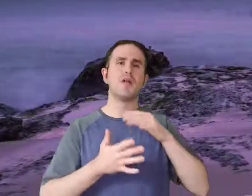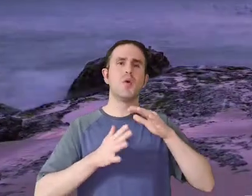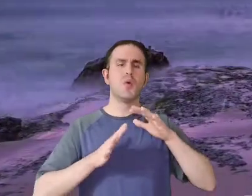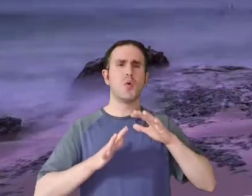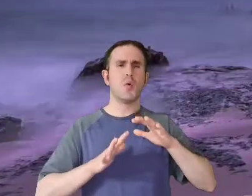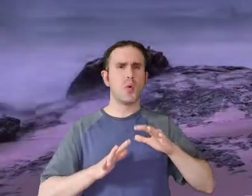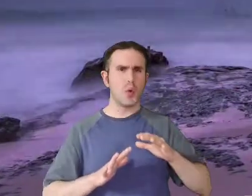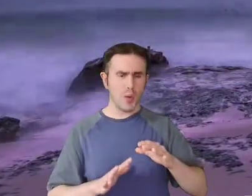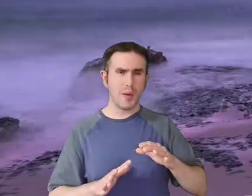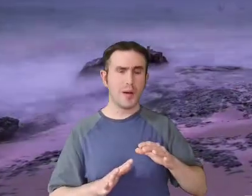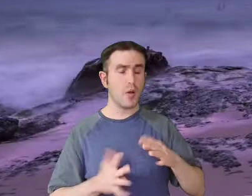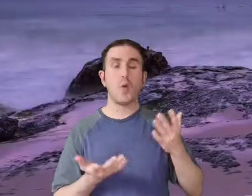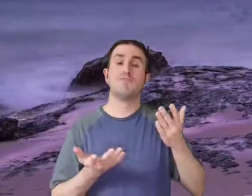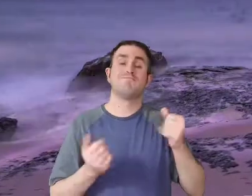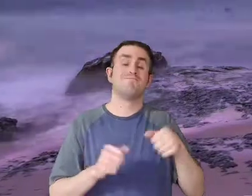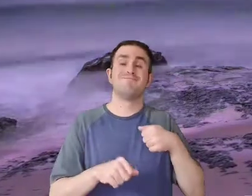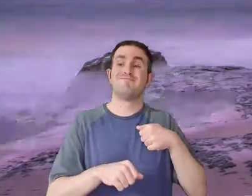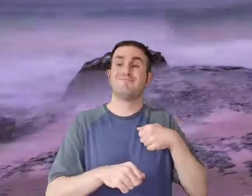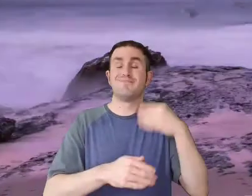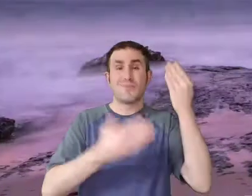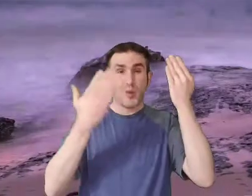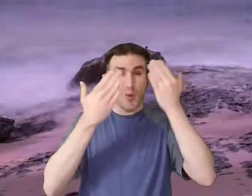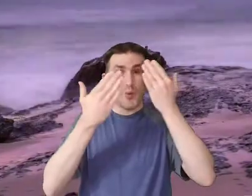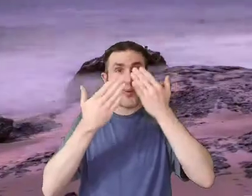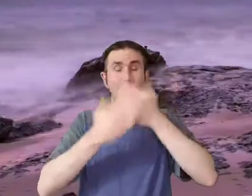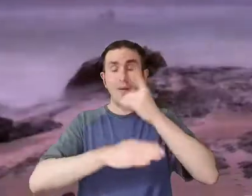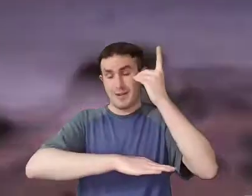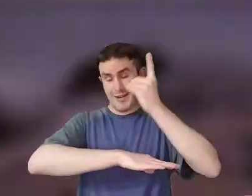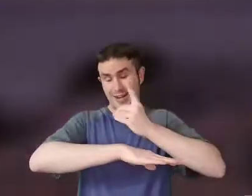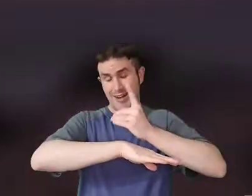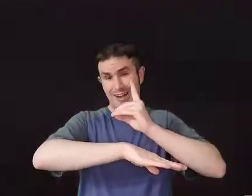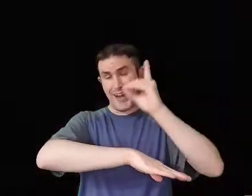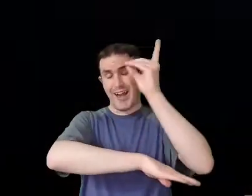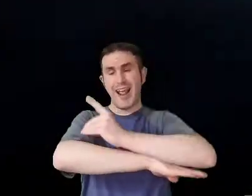and that can also be used to reflect a different time of day, as well! So, as it tends to get